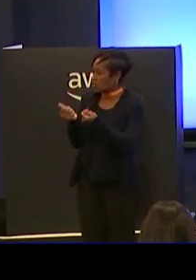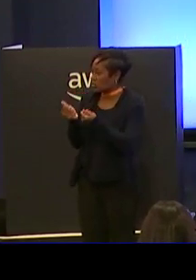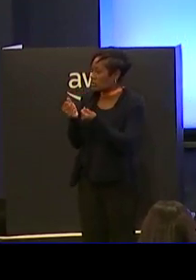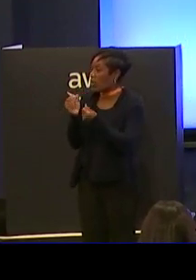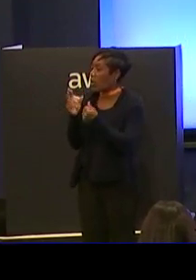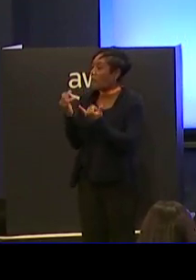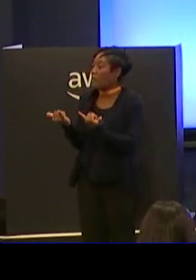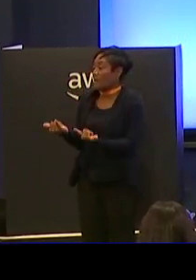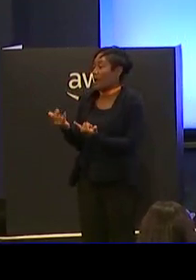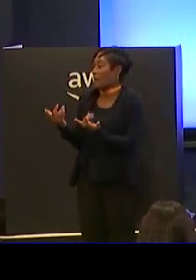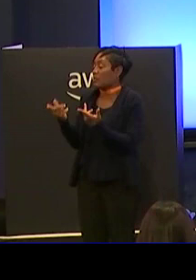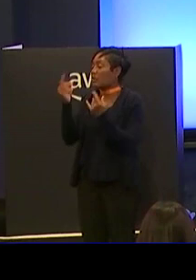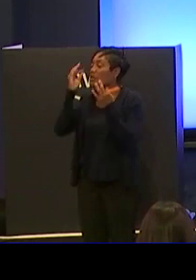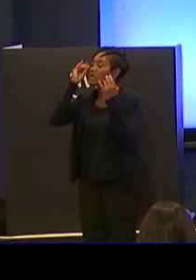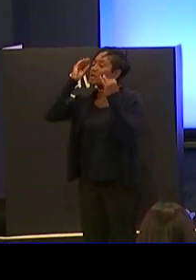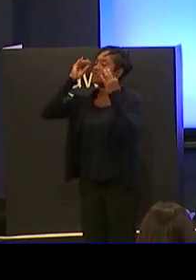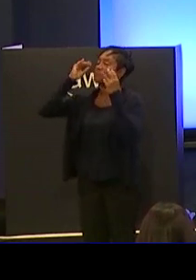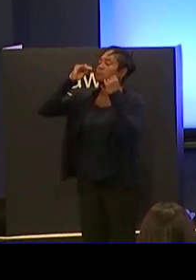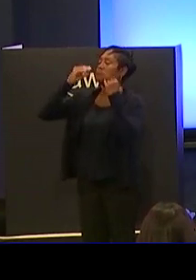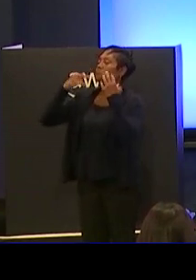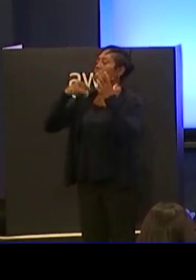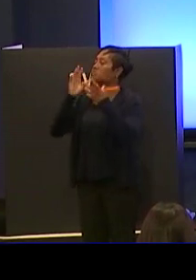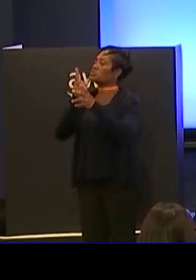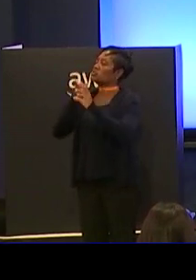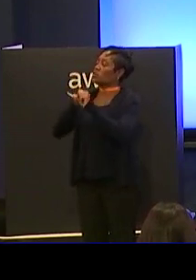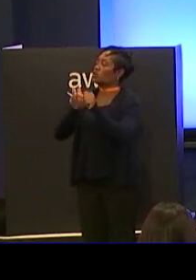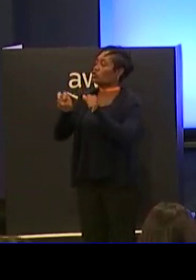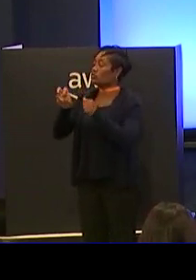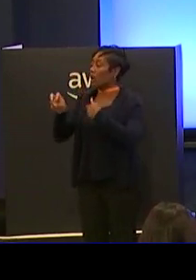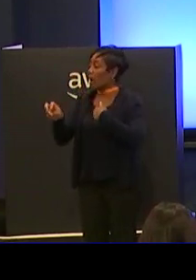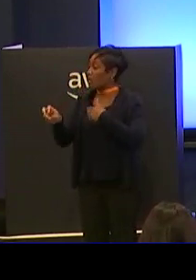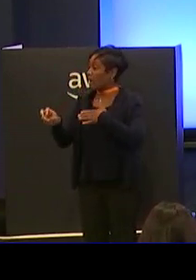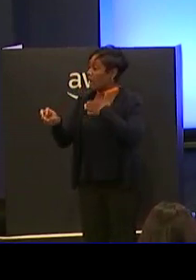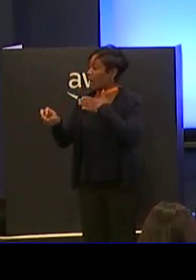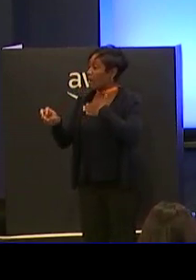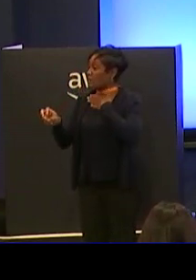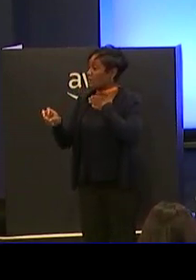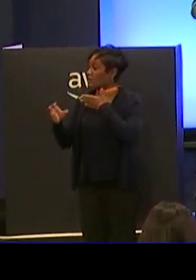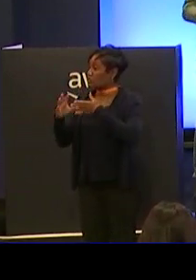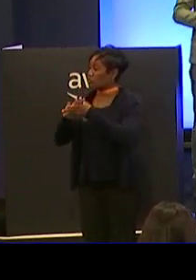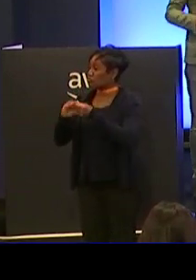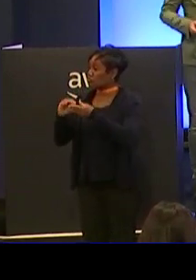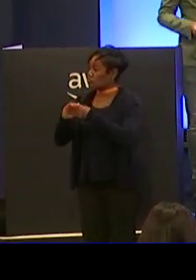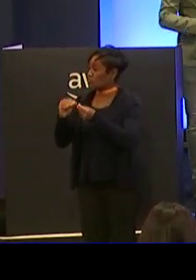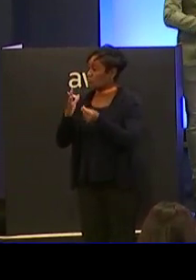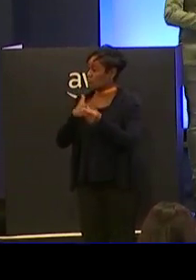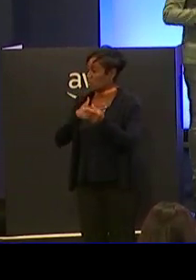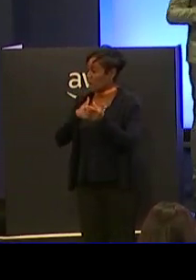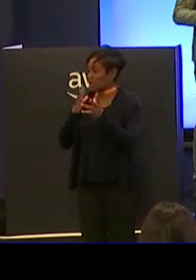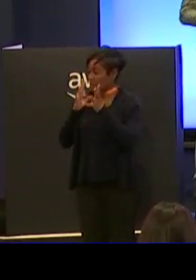starting this journey, I would be happy to share my experiences and challenges